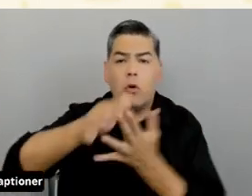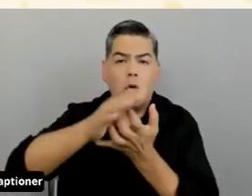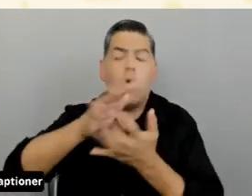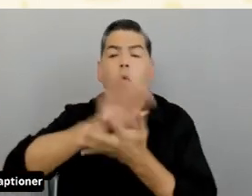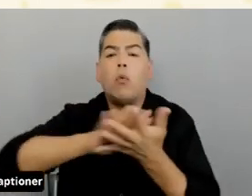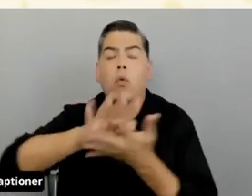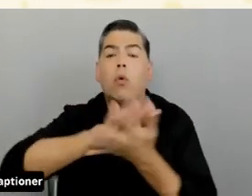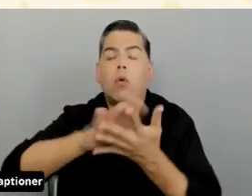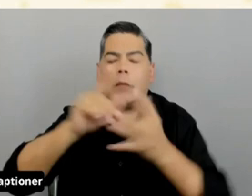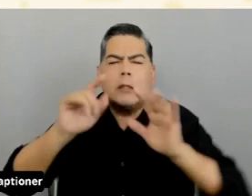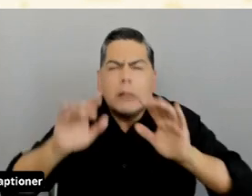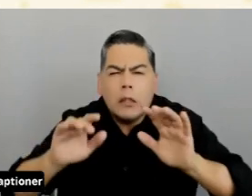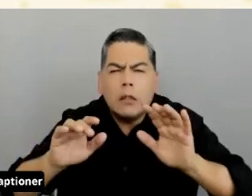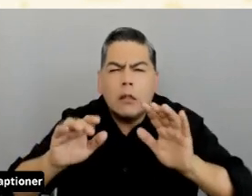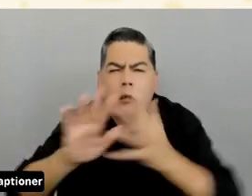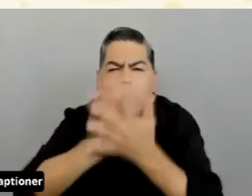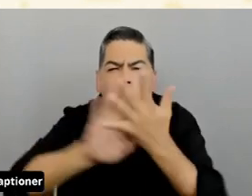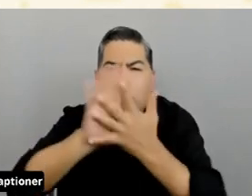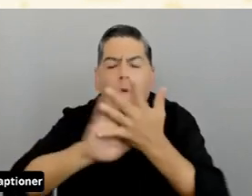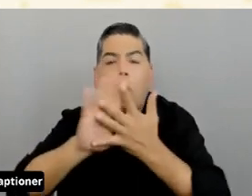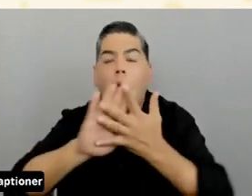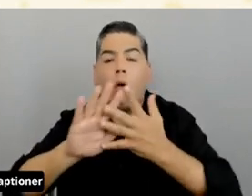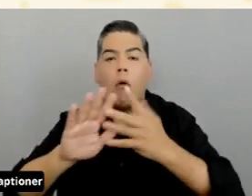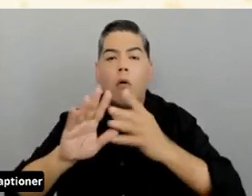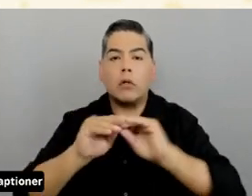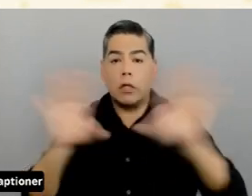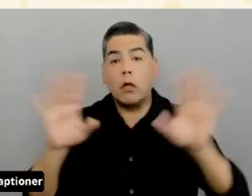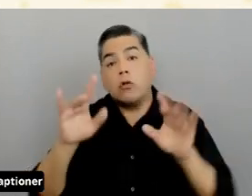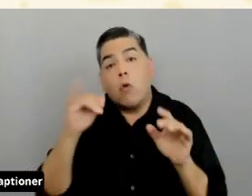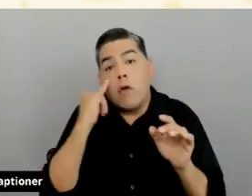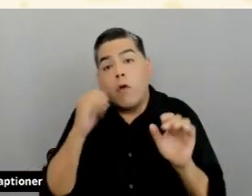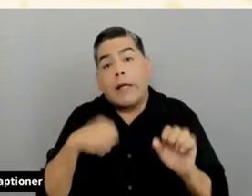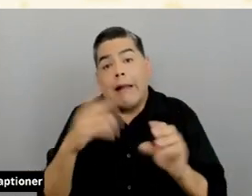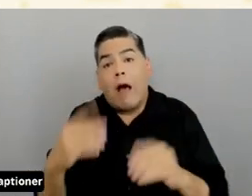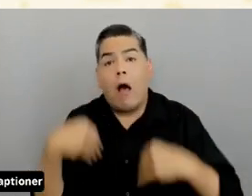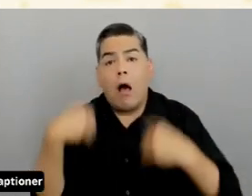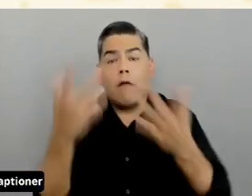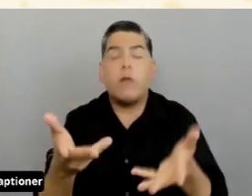Yes, we can provide this type of freedom to our customers